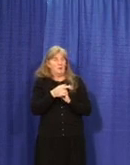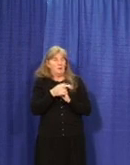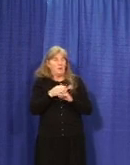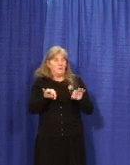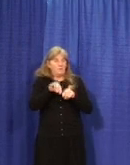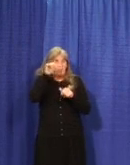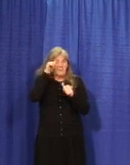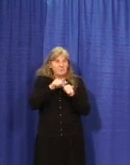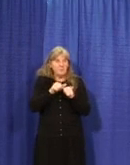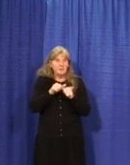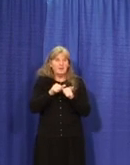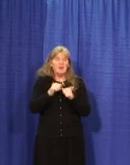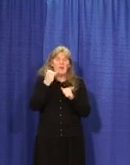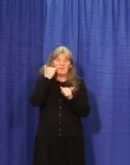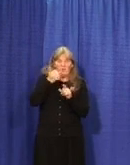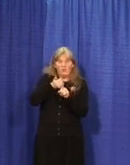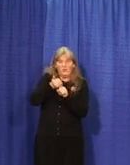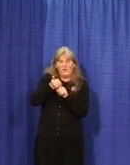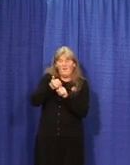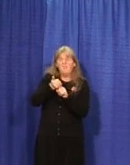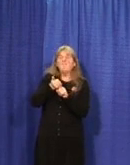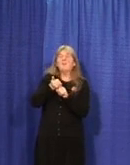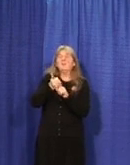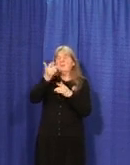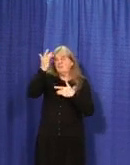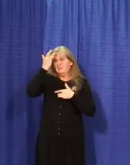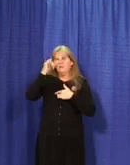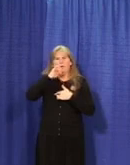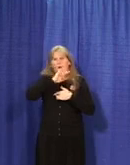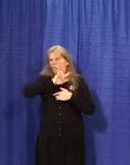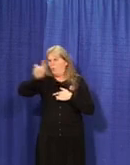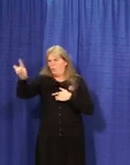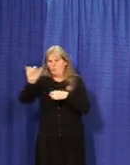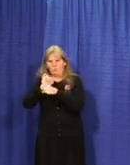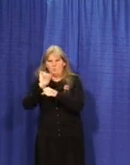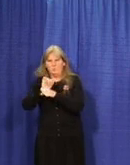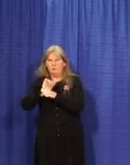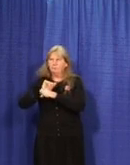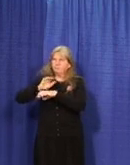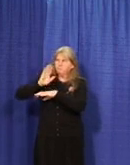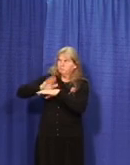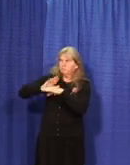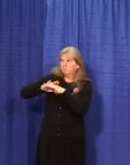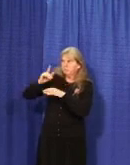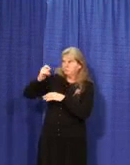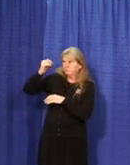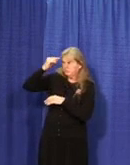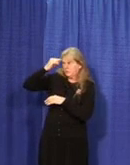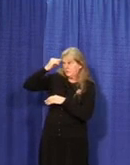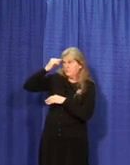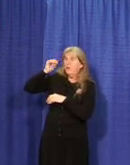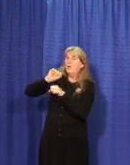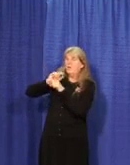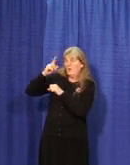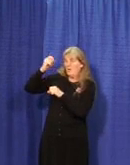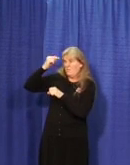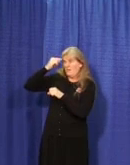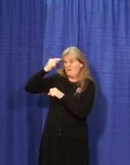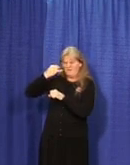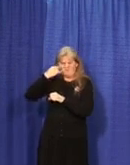Do not work while you're sick. Advise your employer -- employer and stay home, employers, please send stuff home if they are